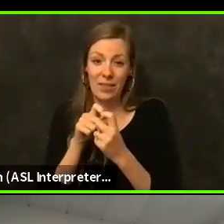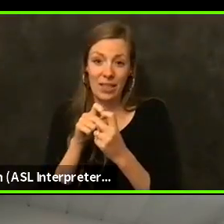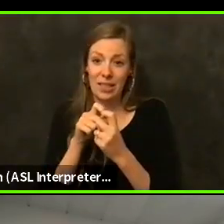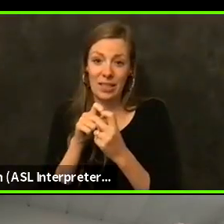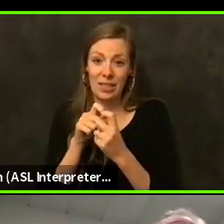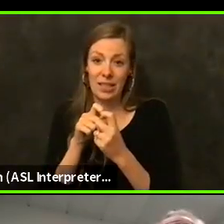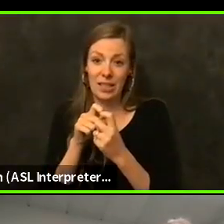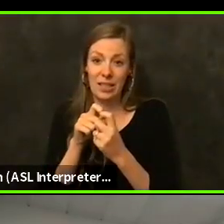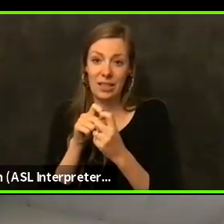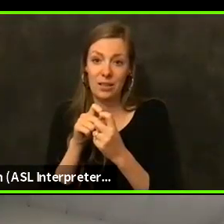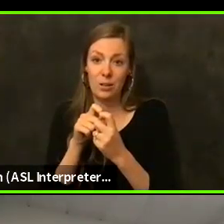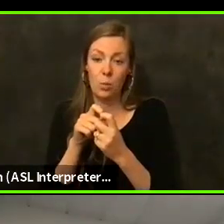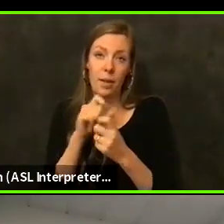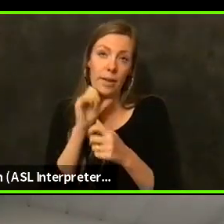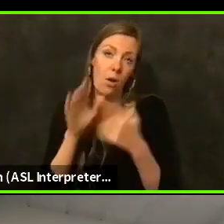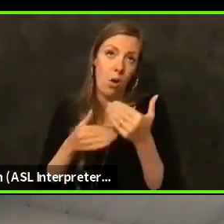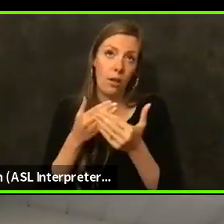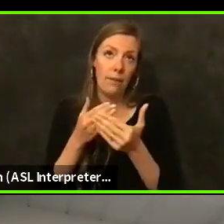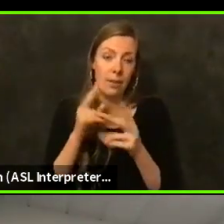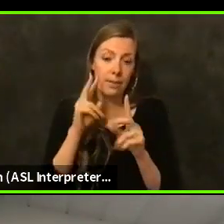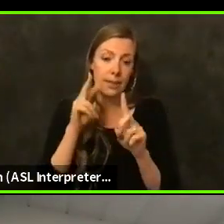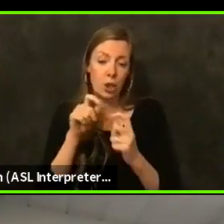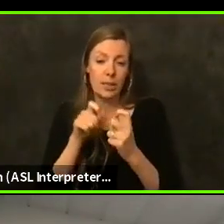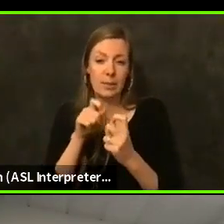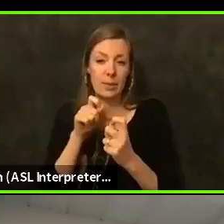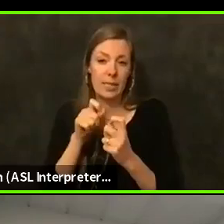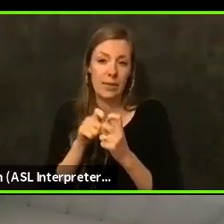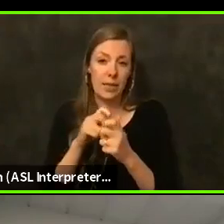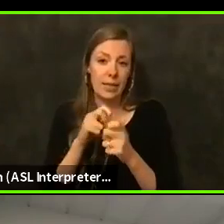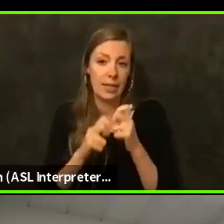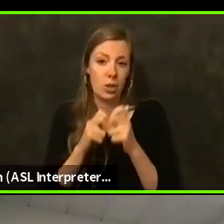all of them didn't look specifically at the issue of once vaccinated.